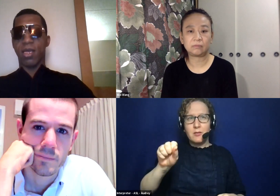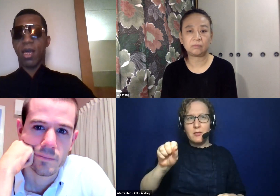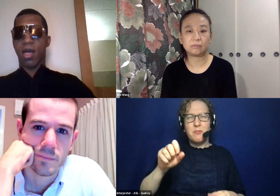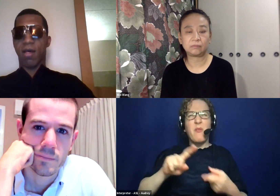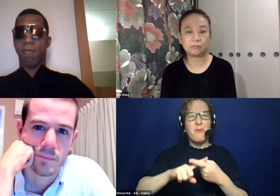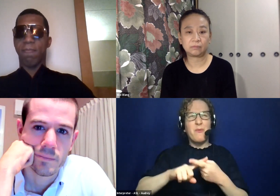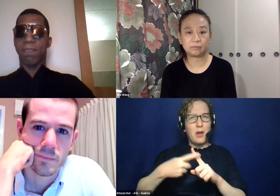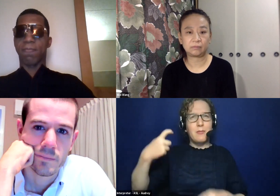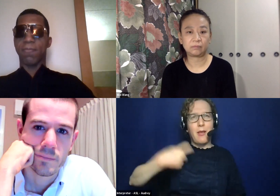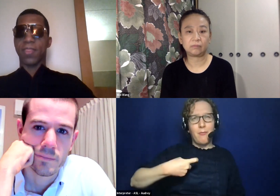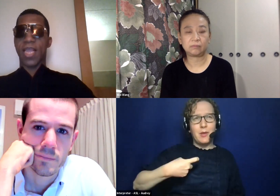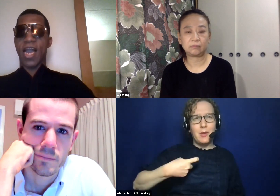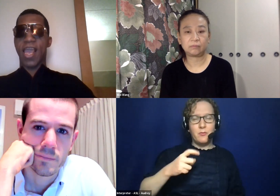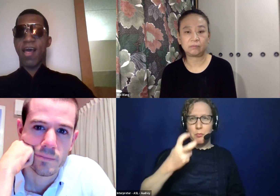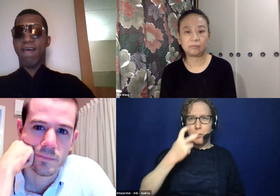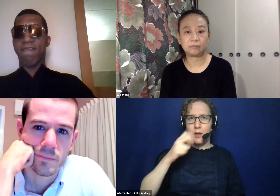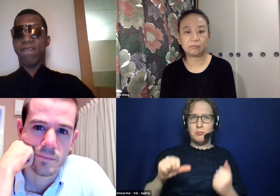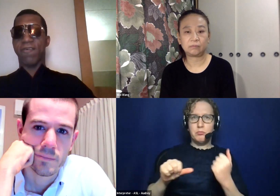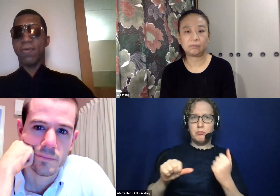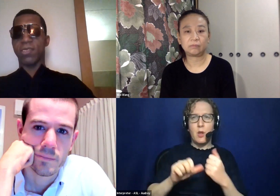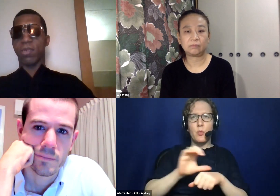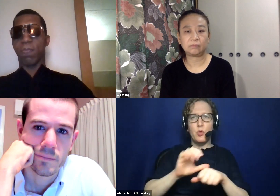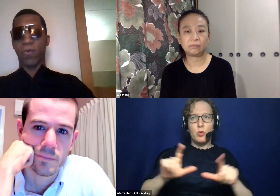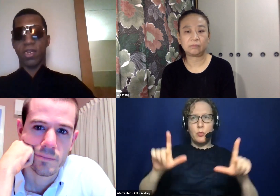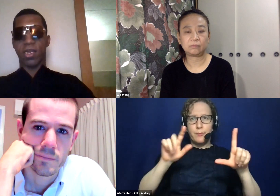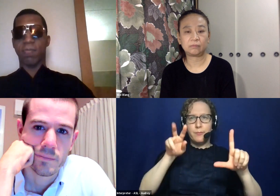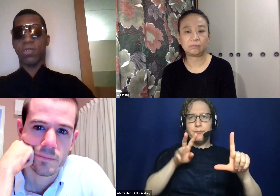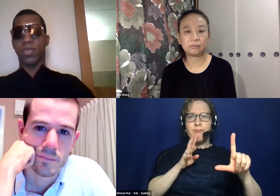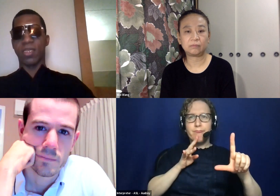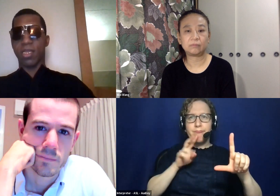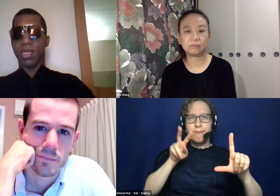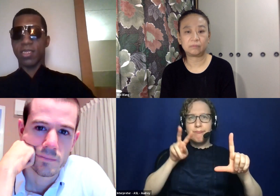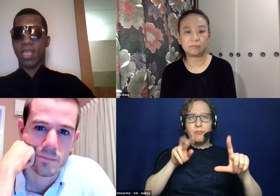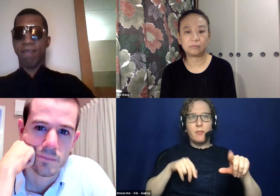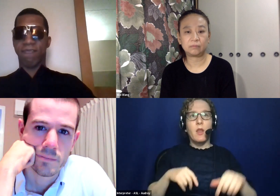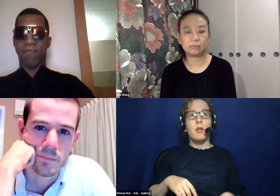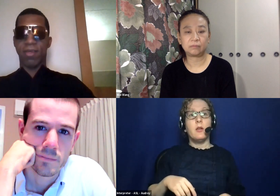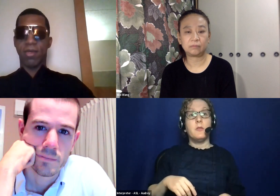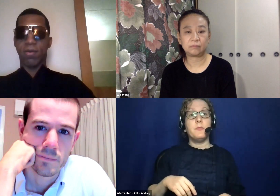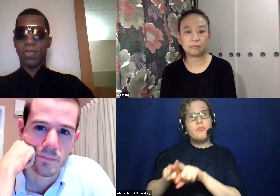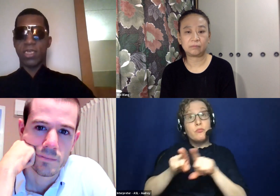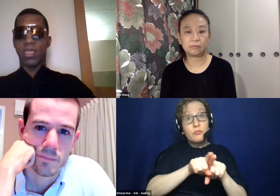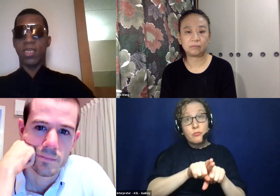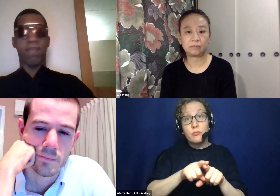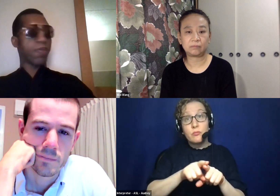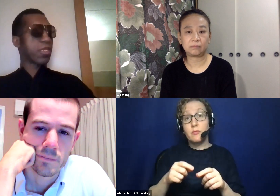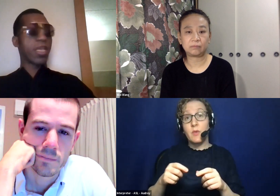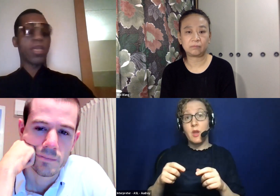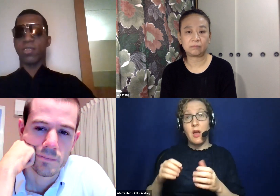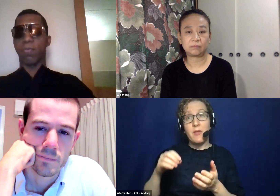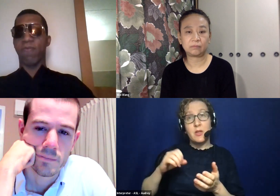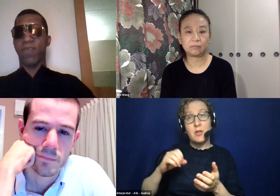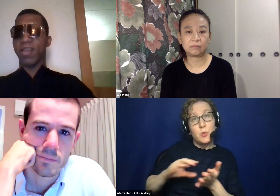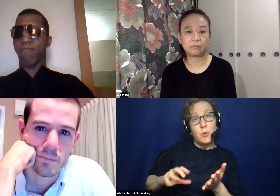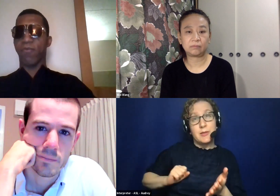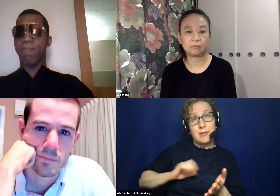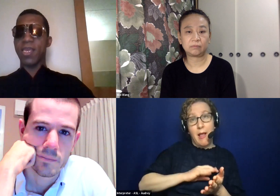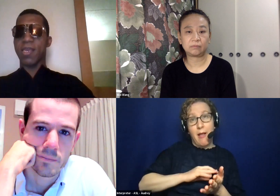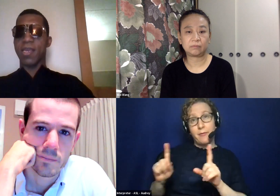I have support student staff, which the University also provided for me.